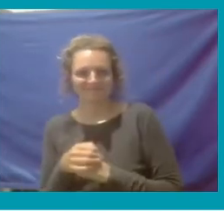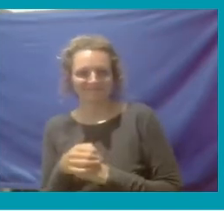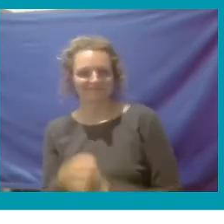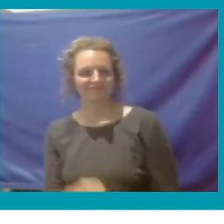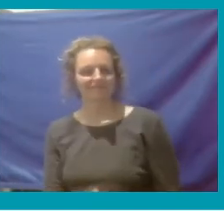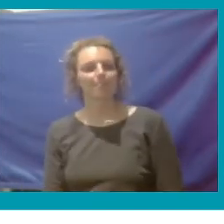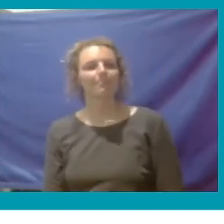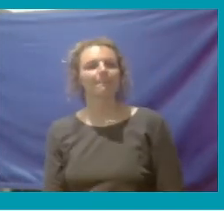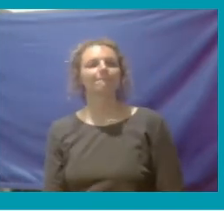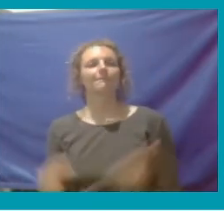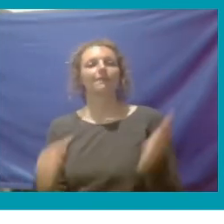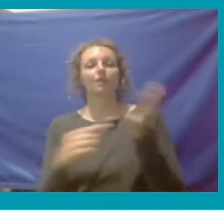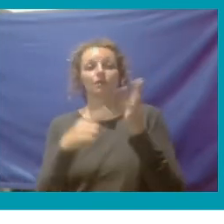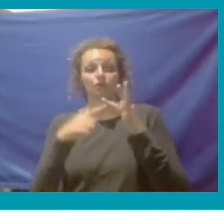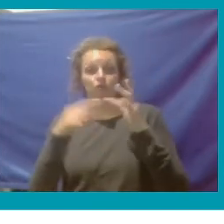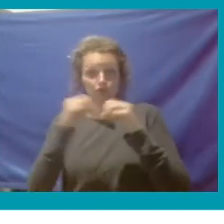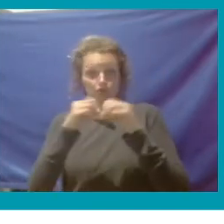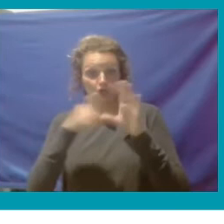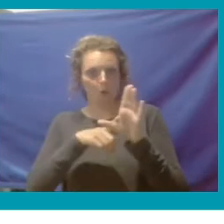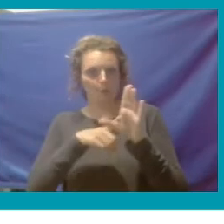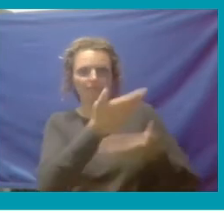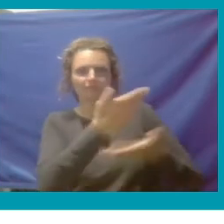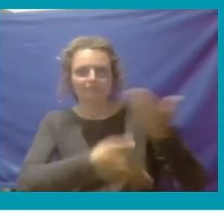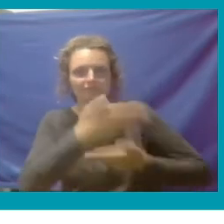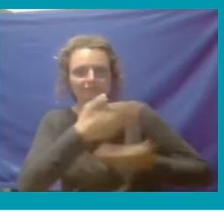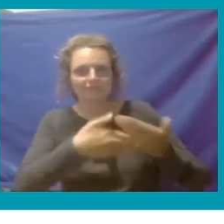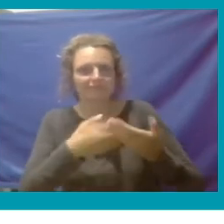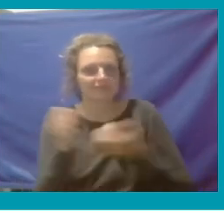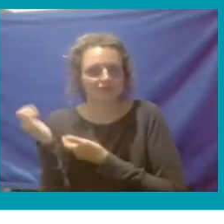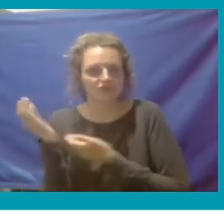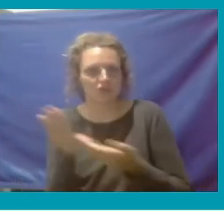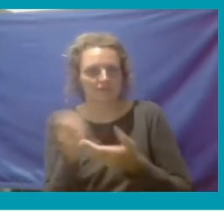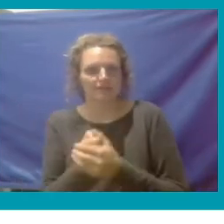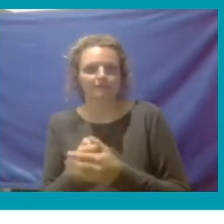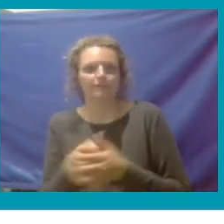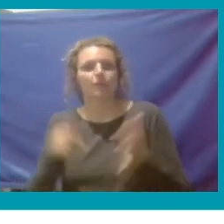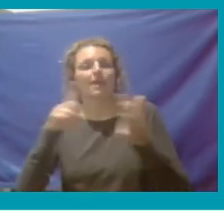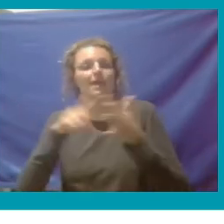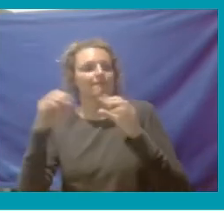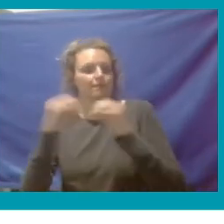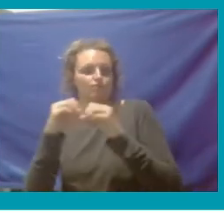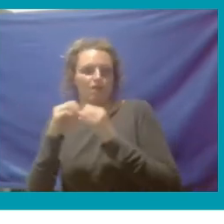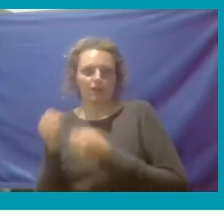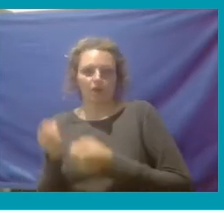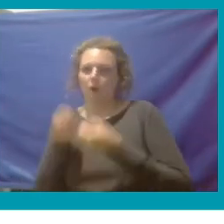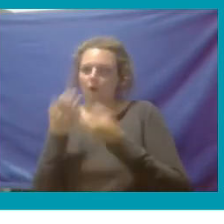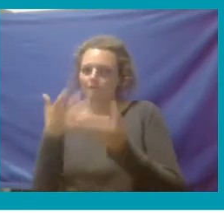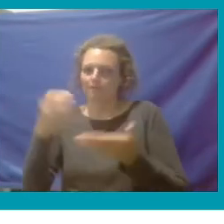So Evenbreak offer amazing support to our candidates. However it's important to understand